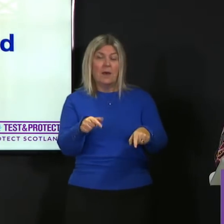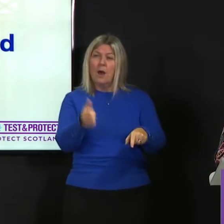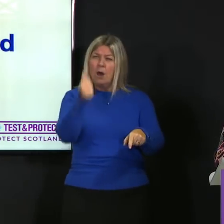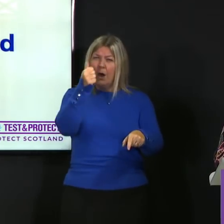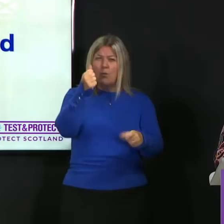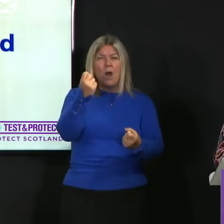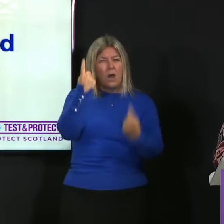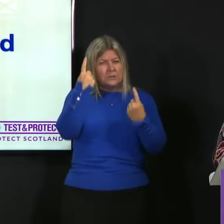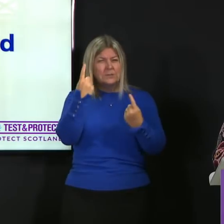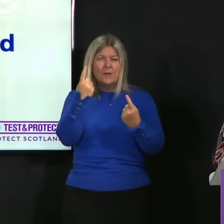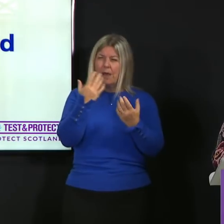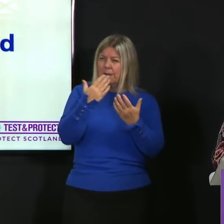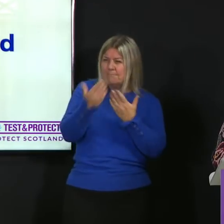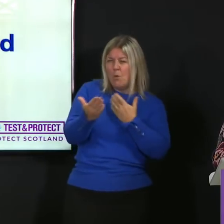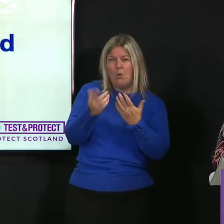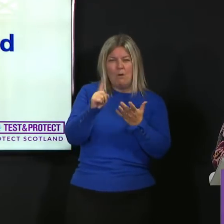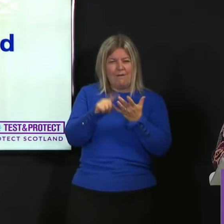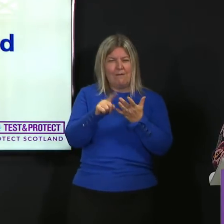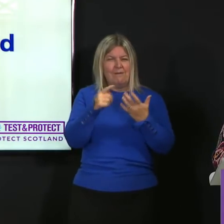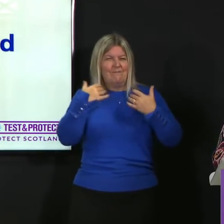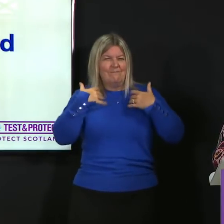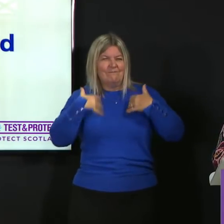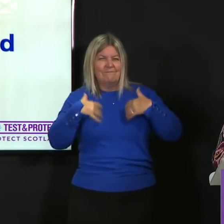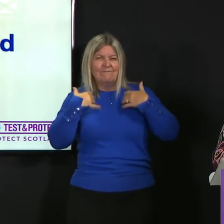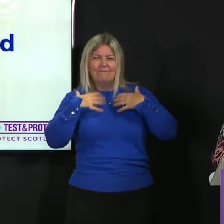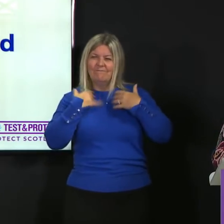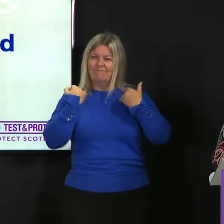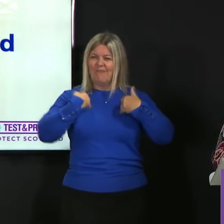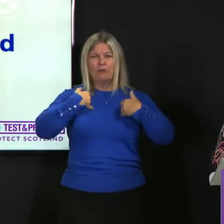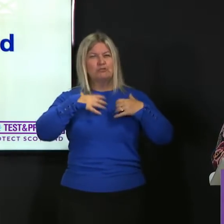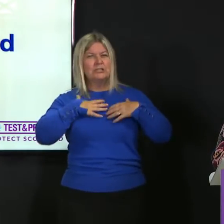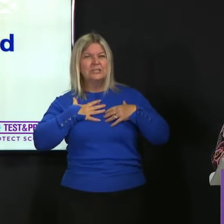respond well at home. But those who need hospitalisation, those who need